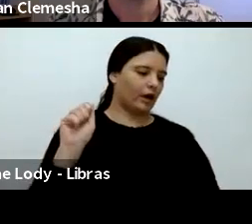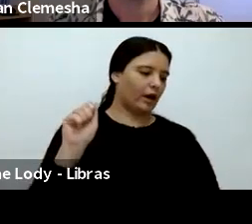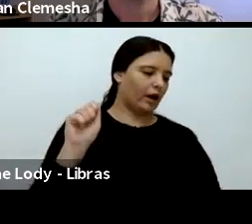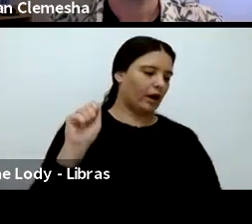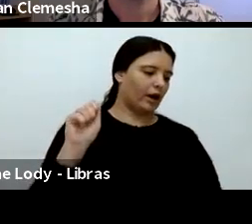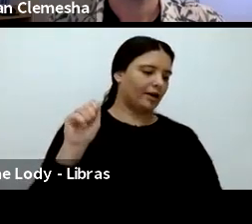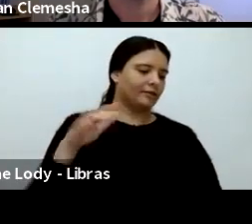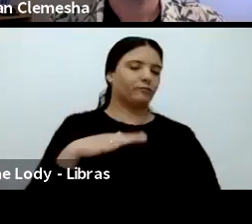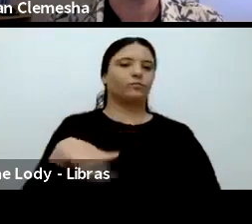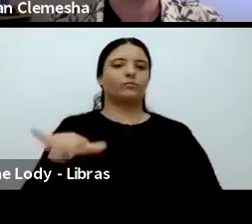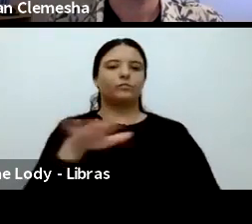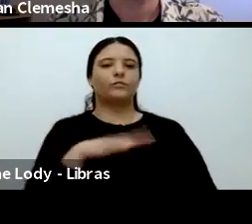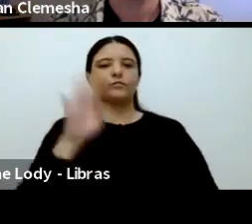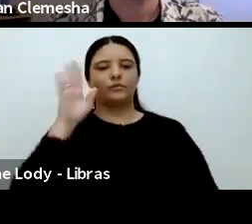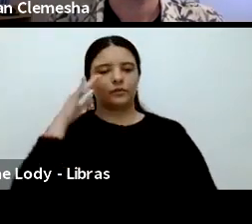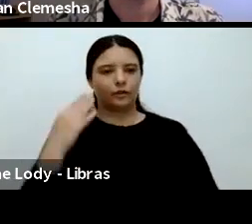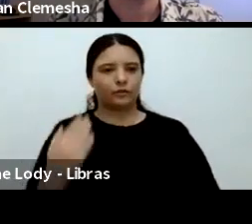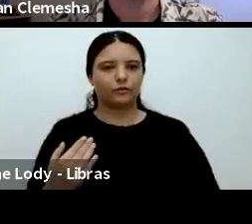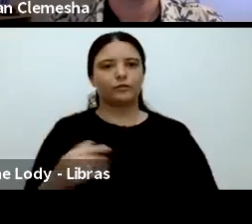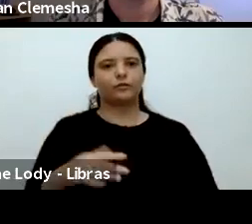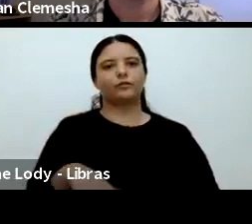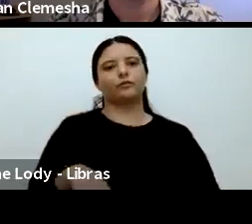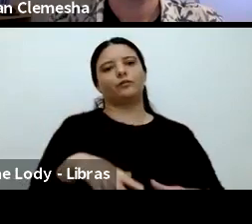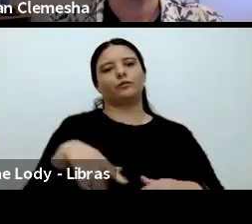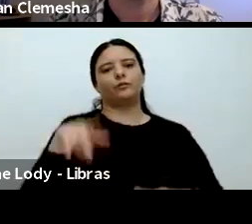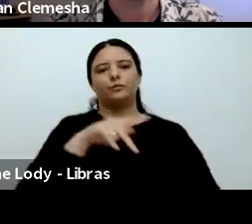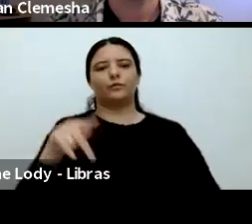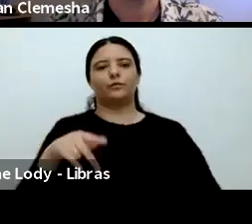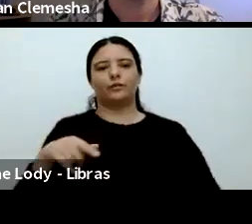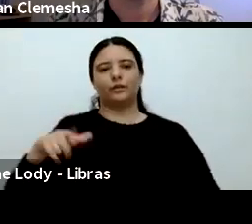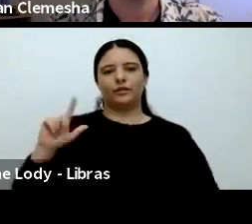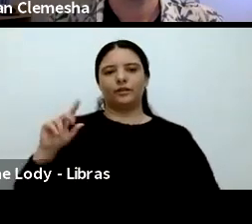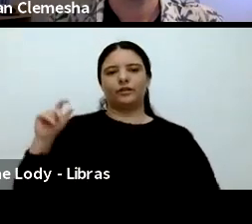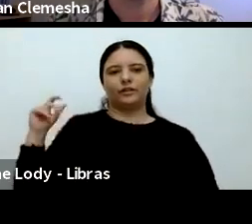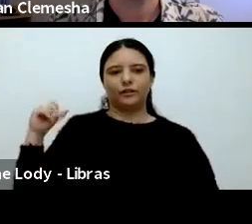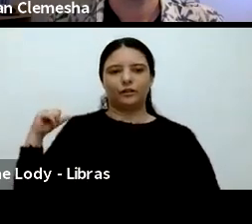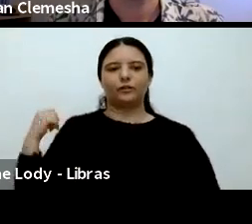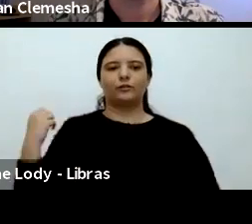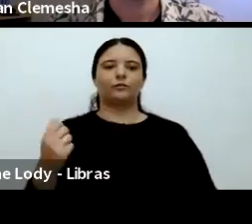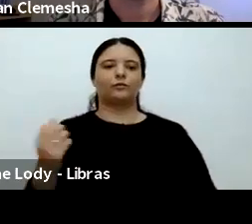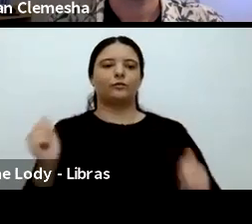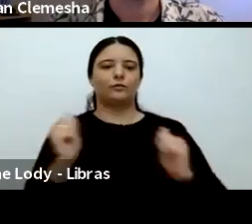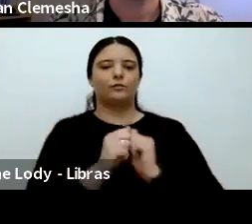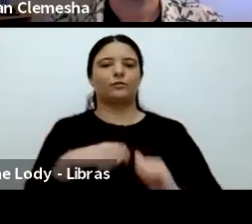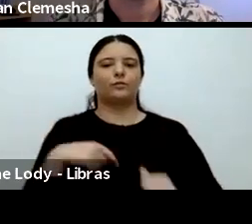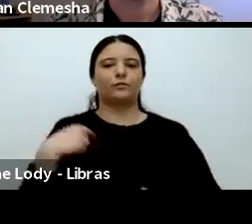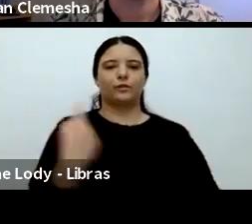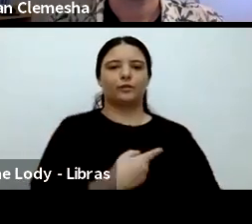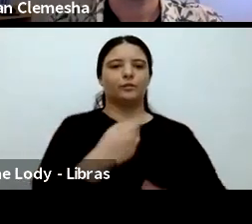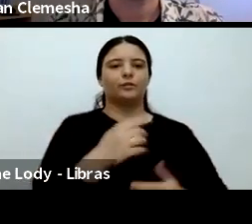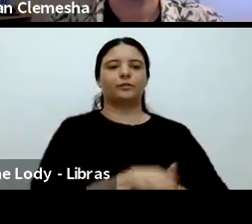honored to have one of my. ormer professors who ormer professors here and be professors here. And before I introduce.